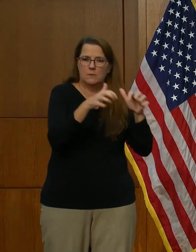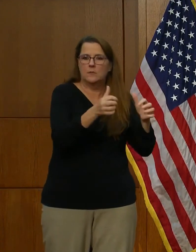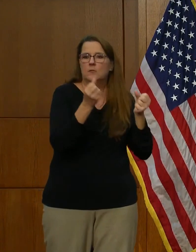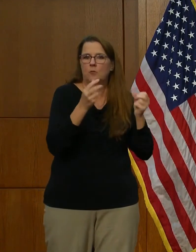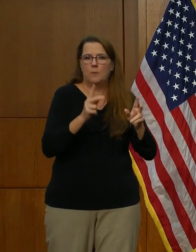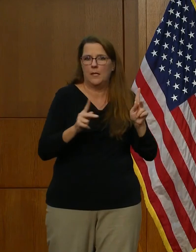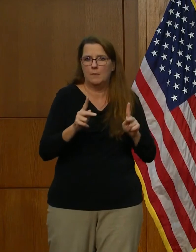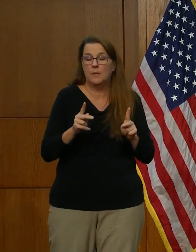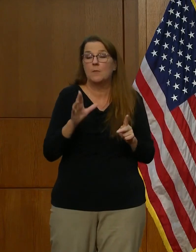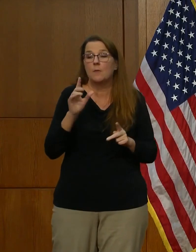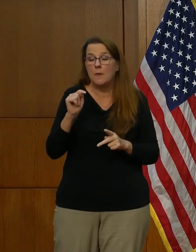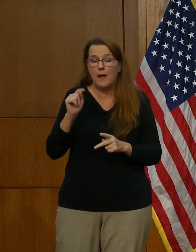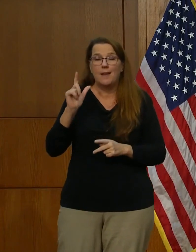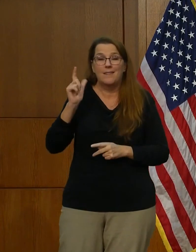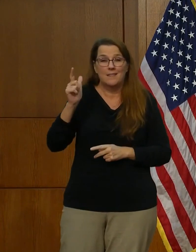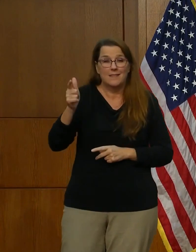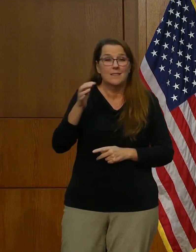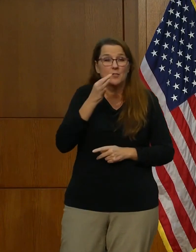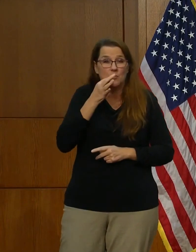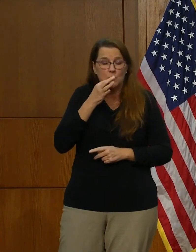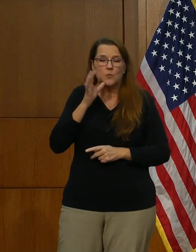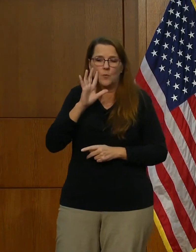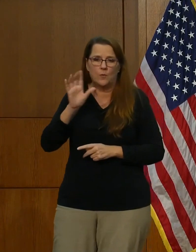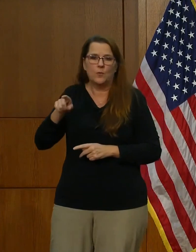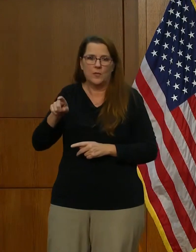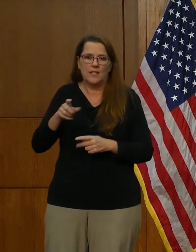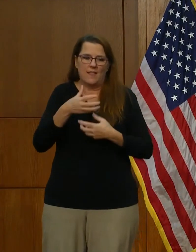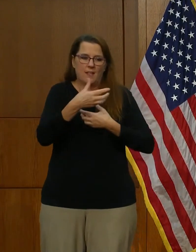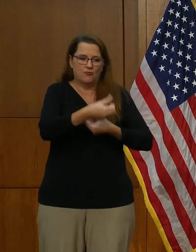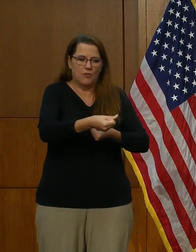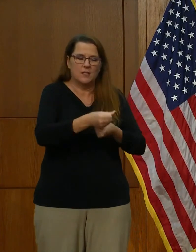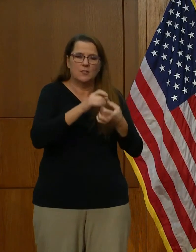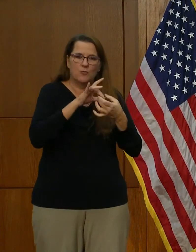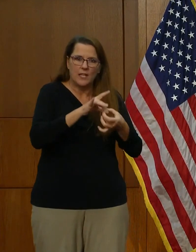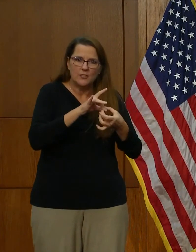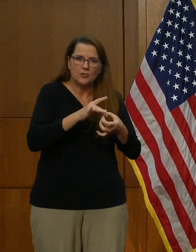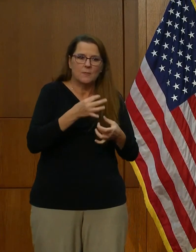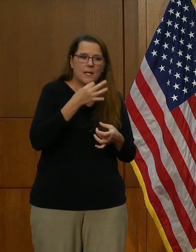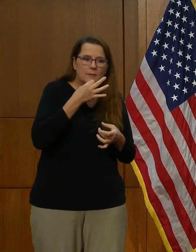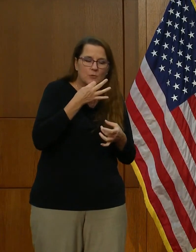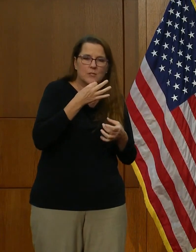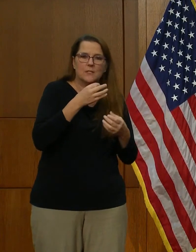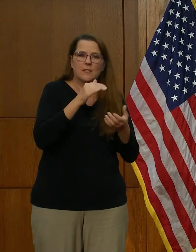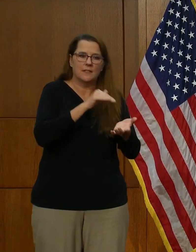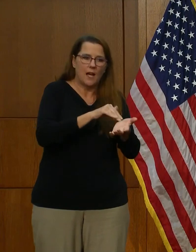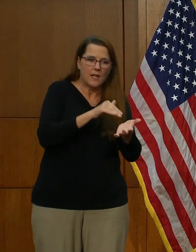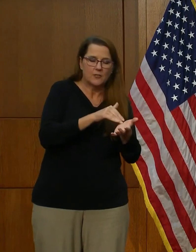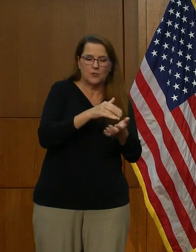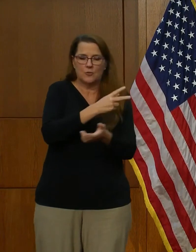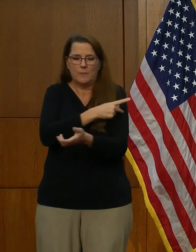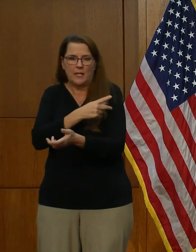WE'VE REALLY BEEN FOCUSED ON HOW WE MEET THAT DEMAND. BUT INCREASINGLY, WE WILL NEED THAT